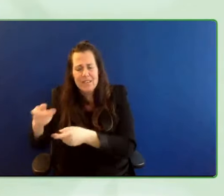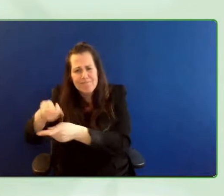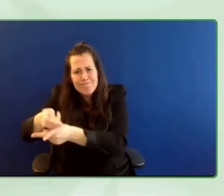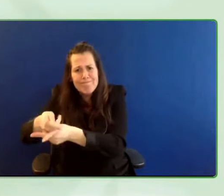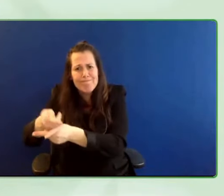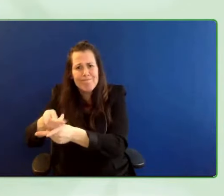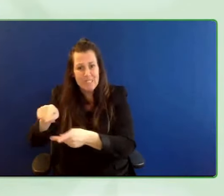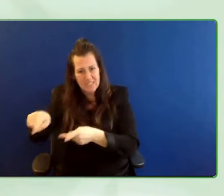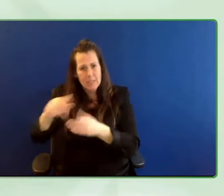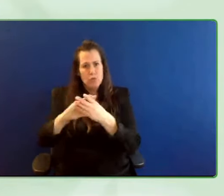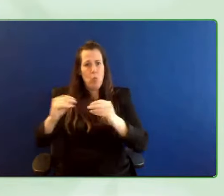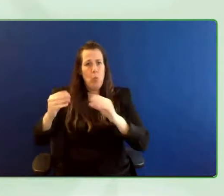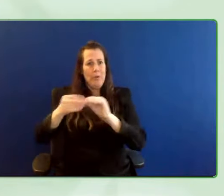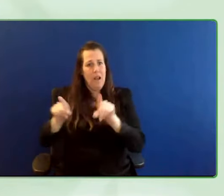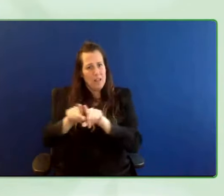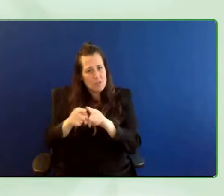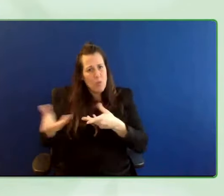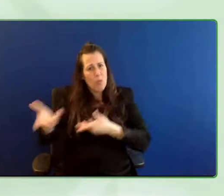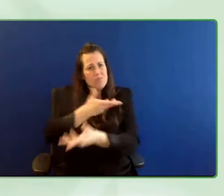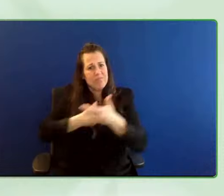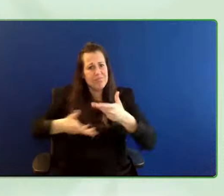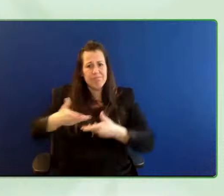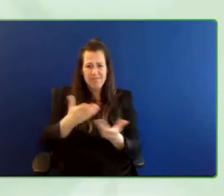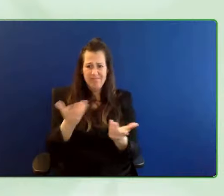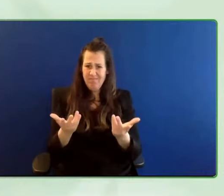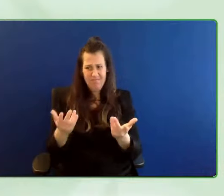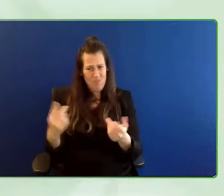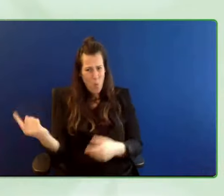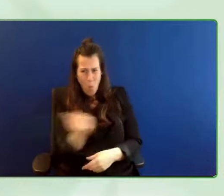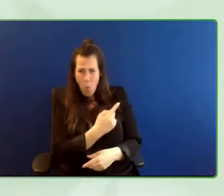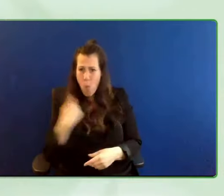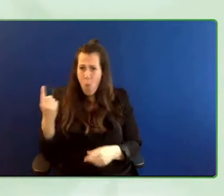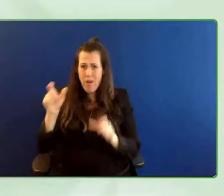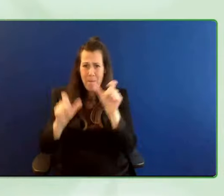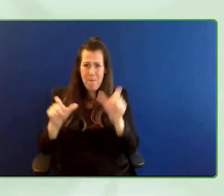policy is one of the other things we do is we advocate for governments around the world.